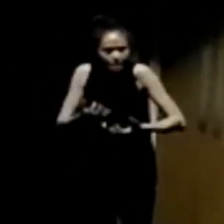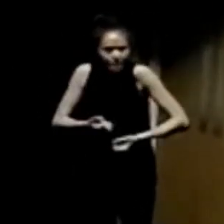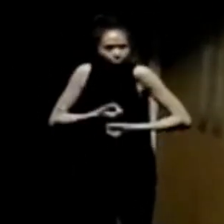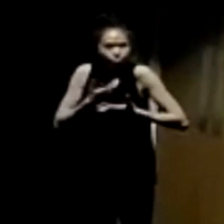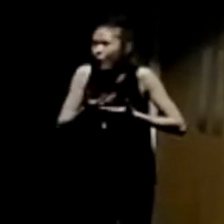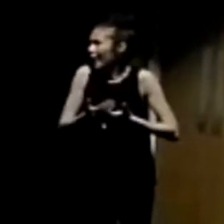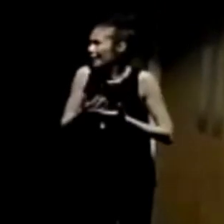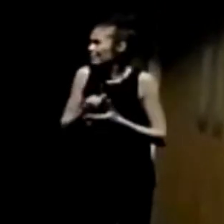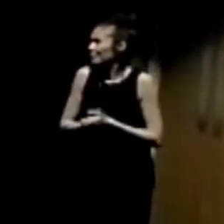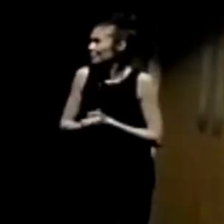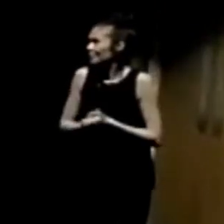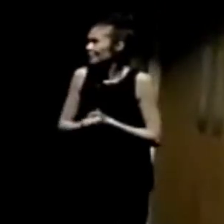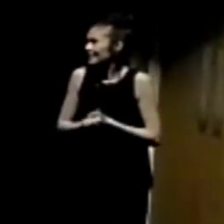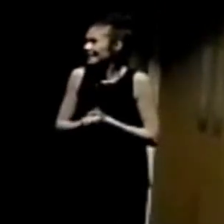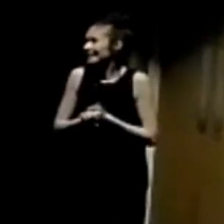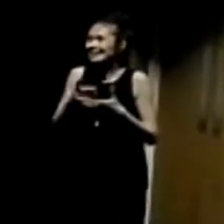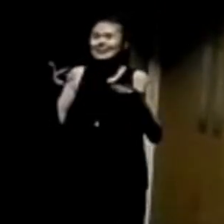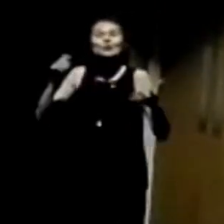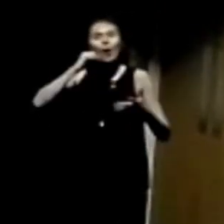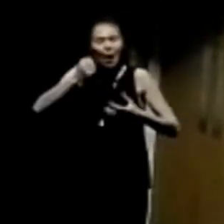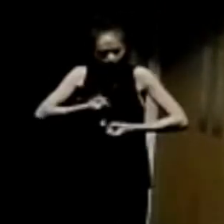So I'll give you the limerick and I'm done for now.